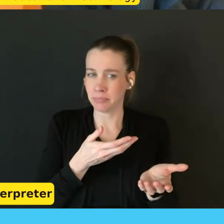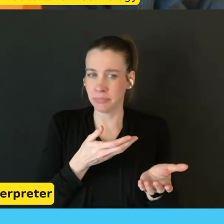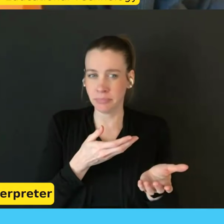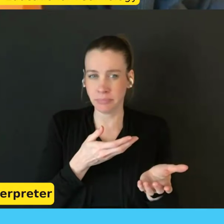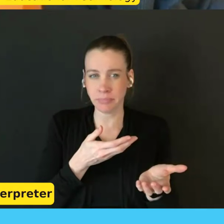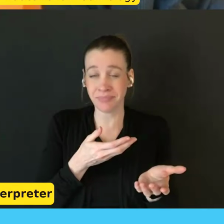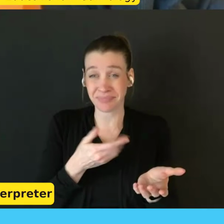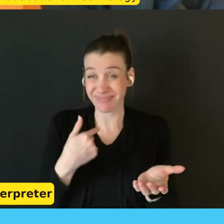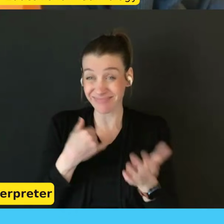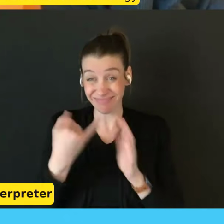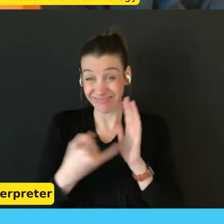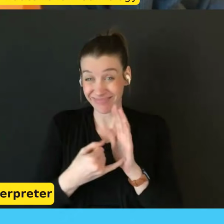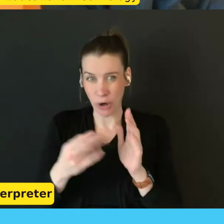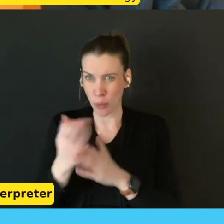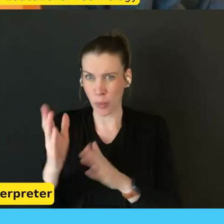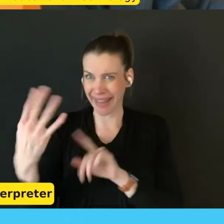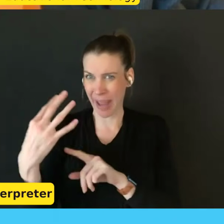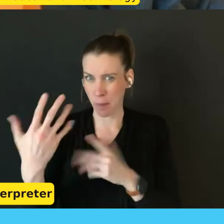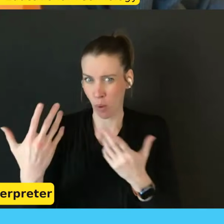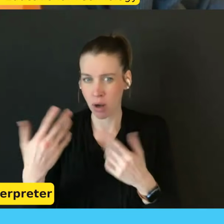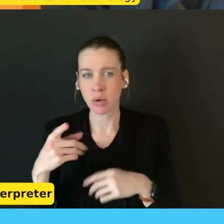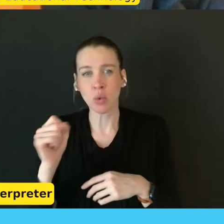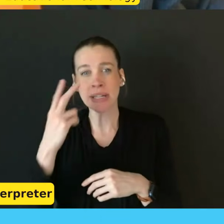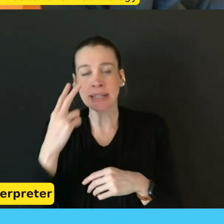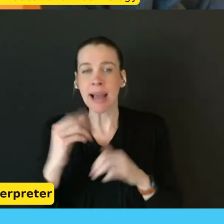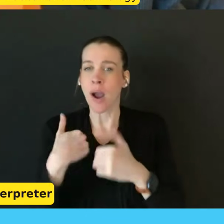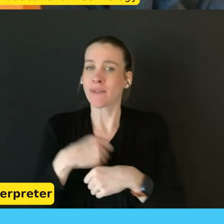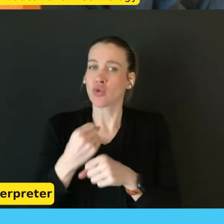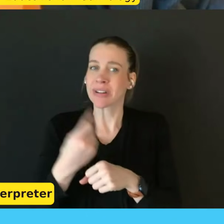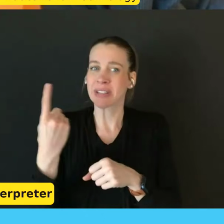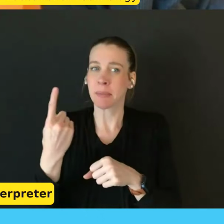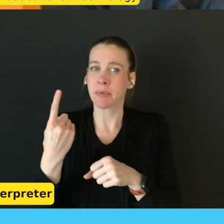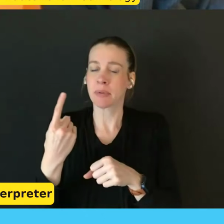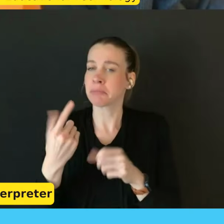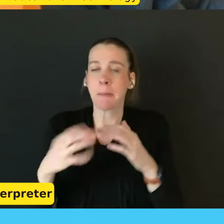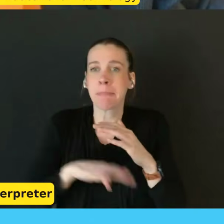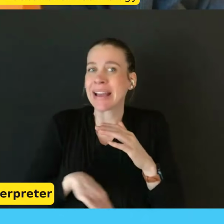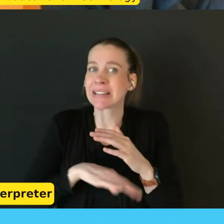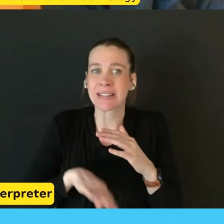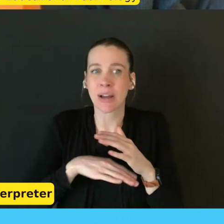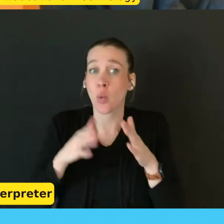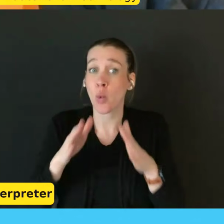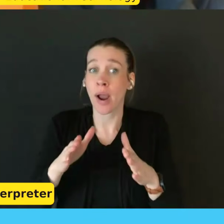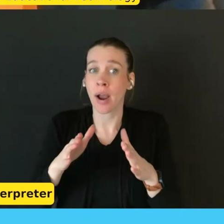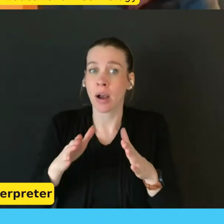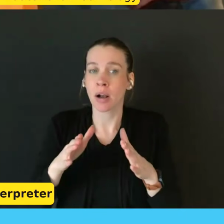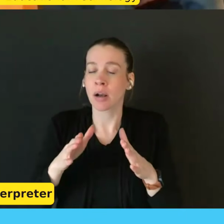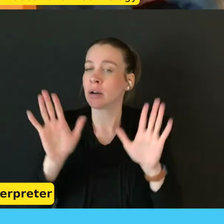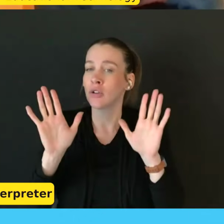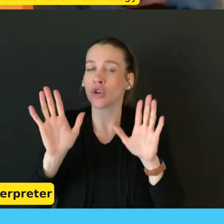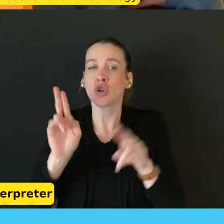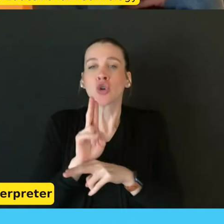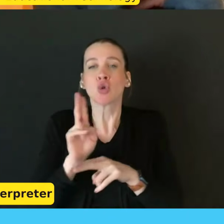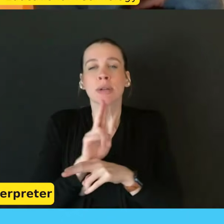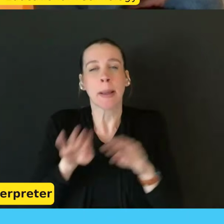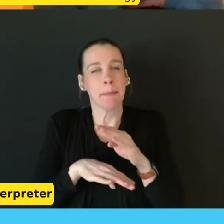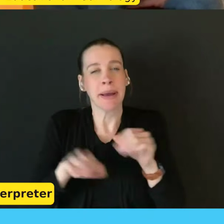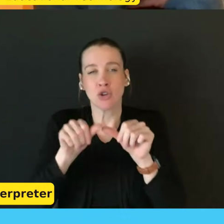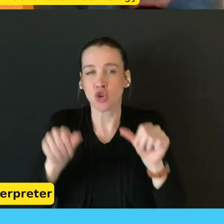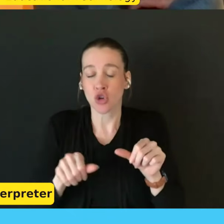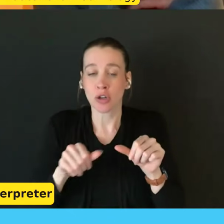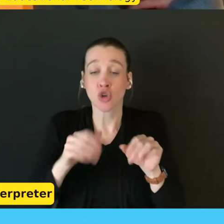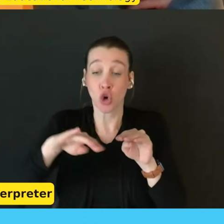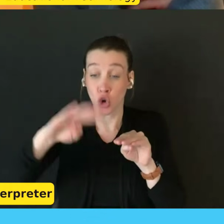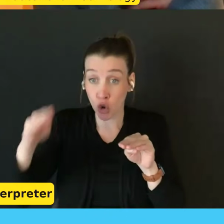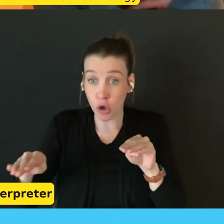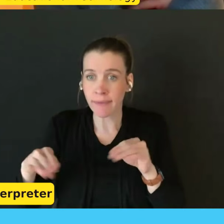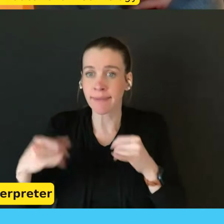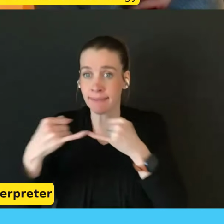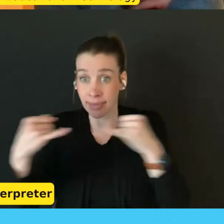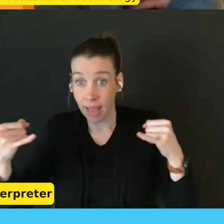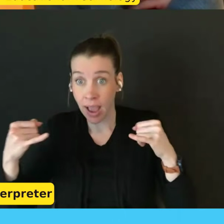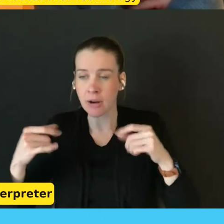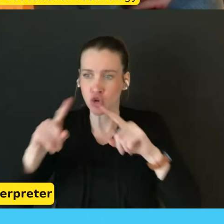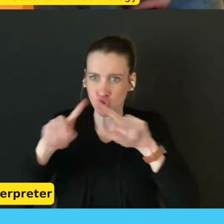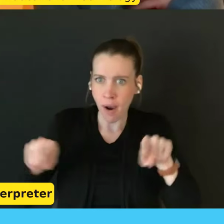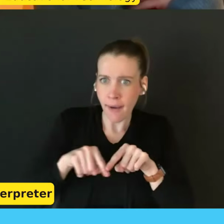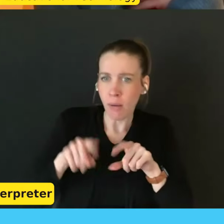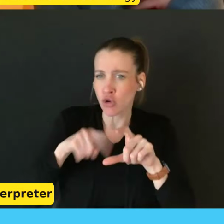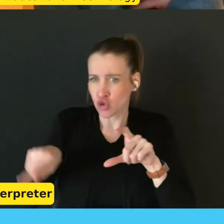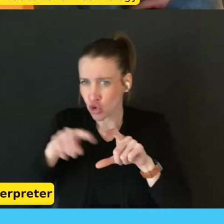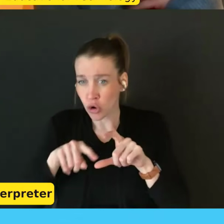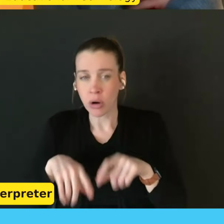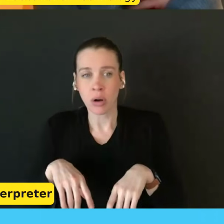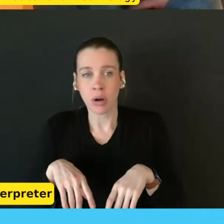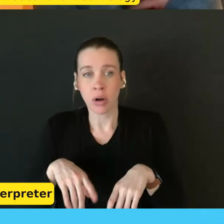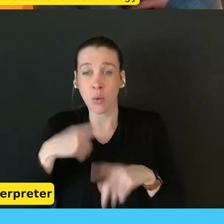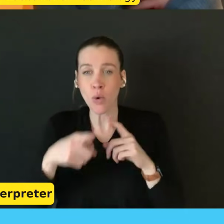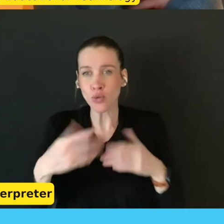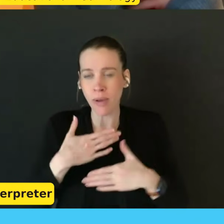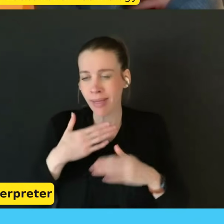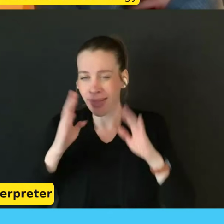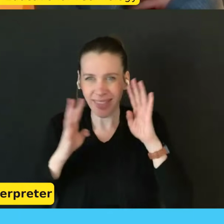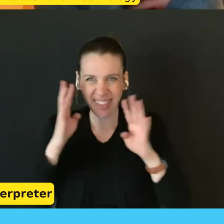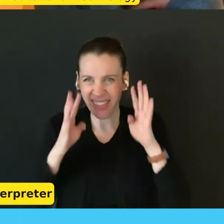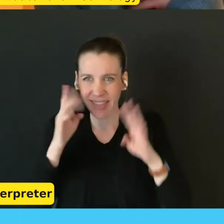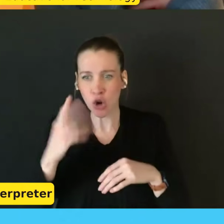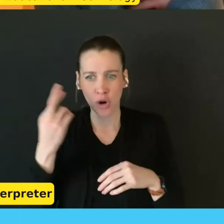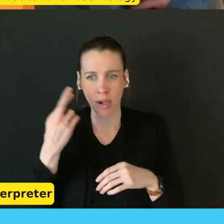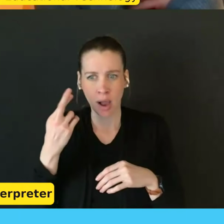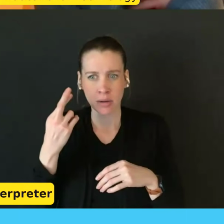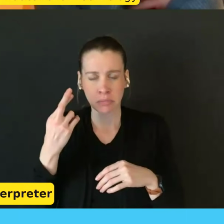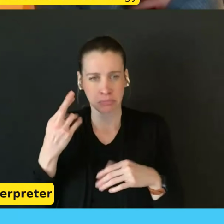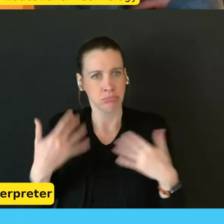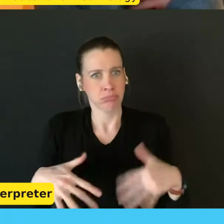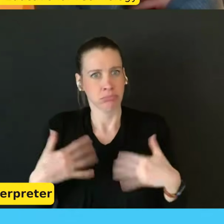There's another curve, straight line, straight line. Straight line. Curve, curve, another curve. And then straight line. You know, I just do another curve and a circle and there. You have a bird, right. You can the straight lines here too. So a lot of straight lines